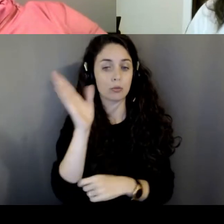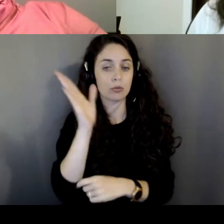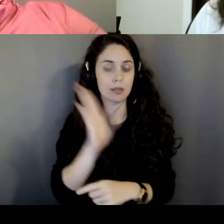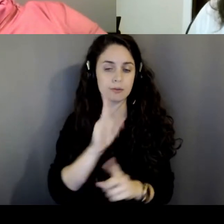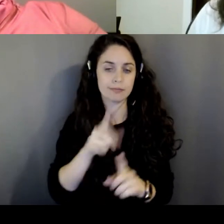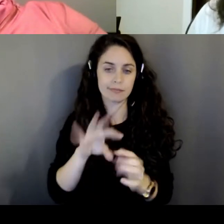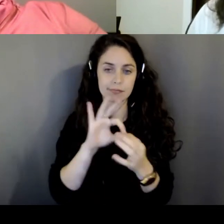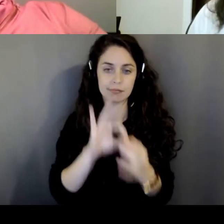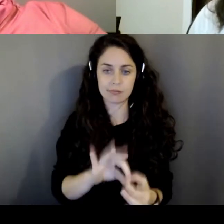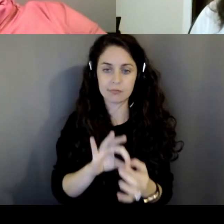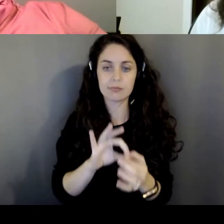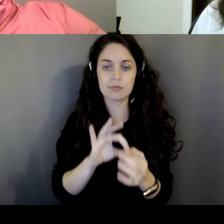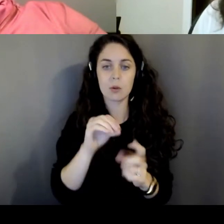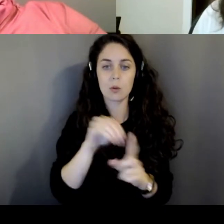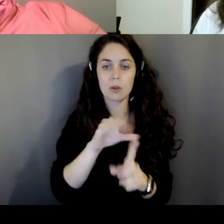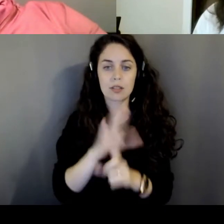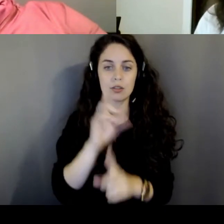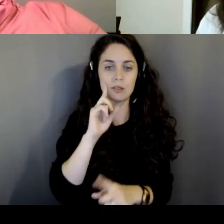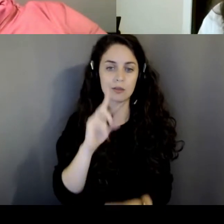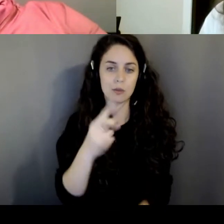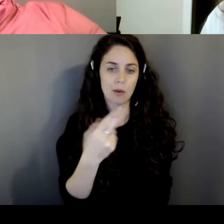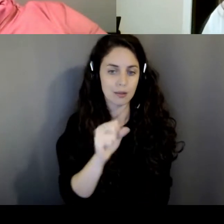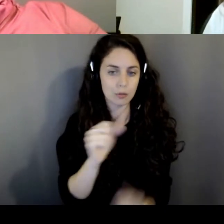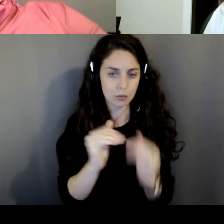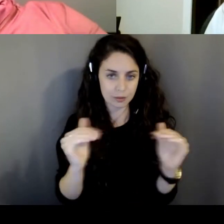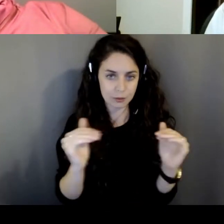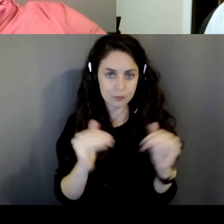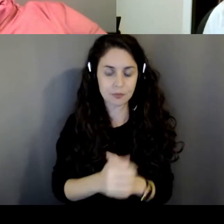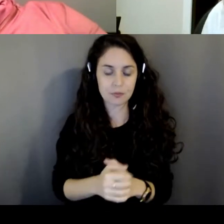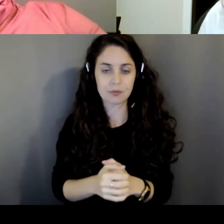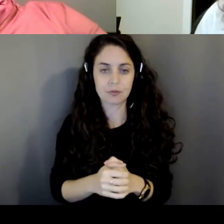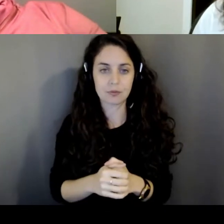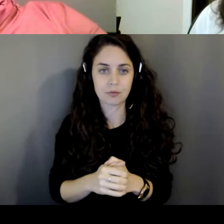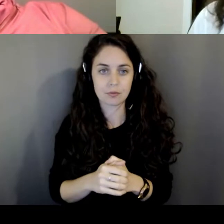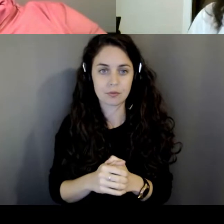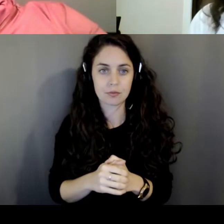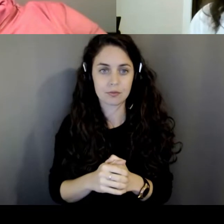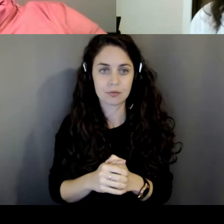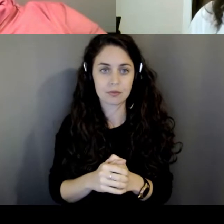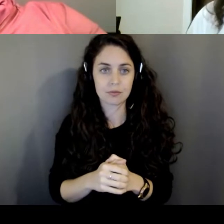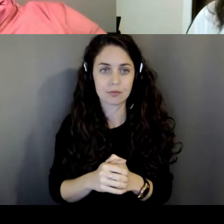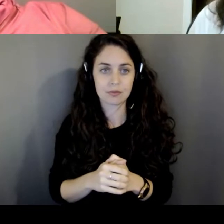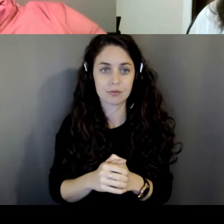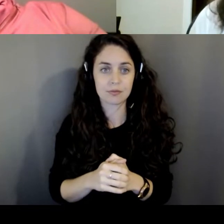orientations at the secondary school level. And speaking of which, I'm really pleased to